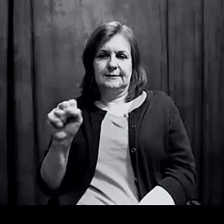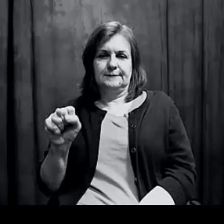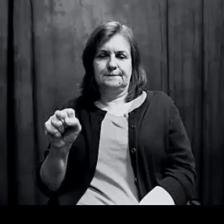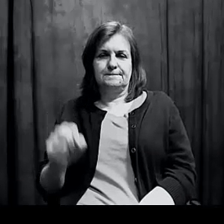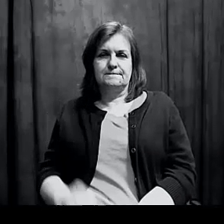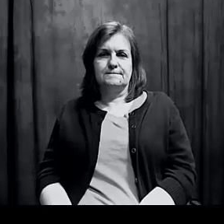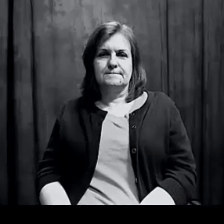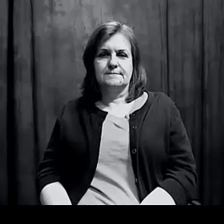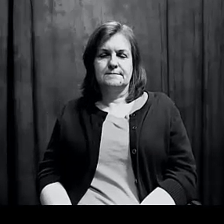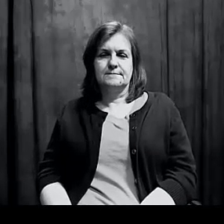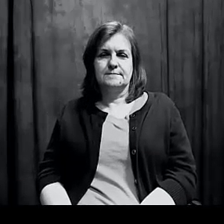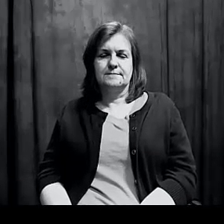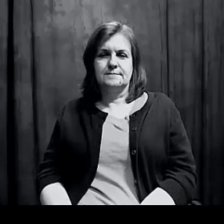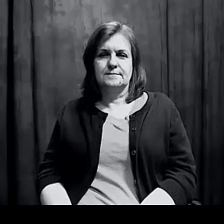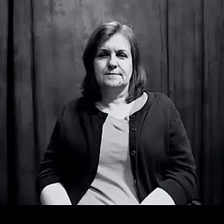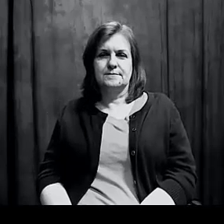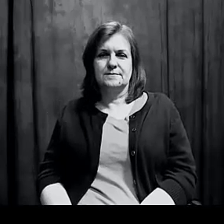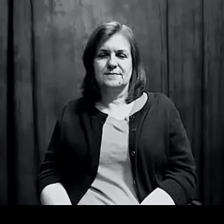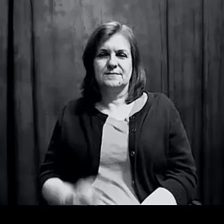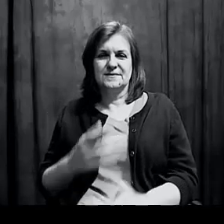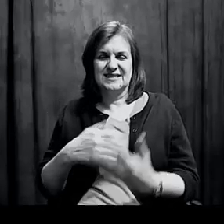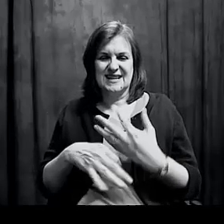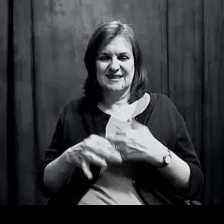now instead of having